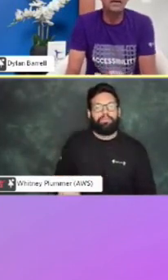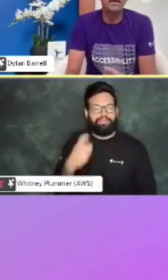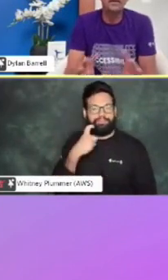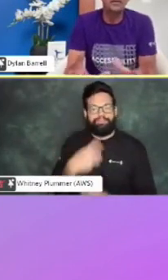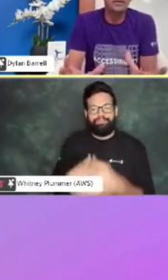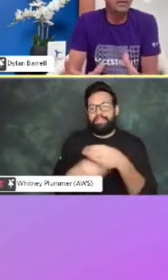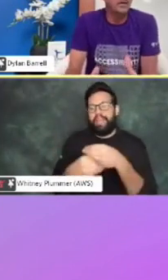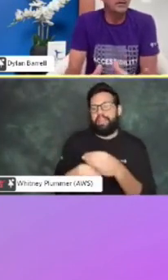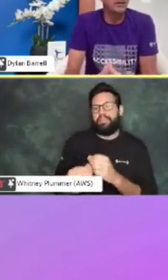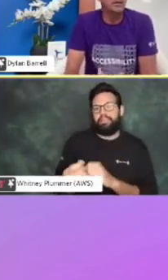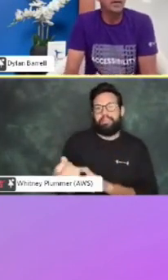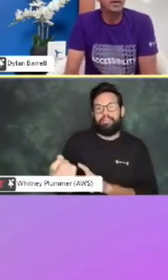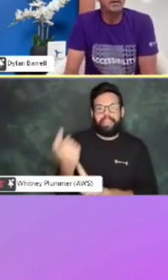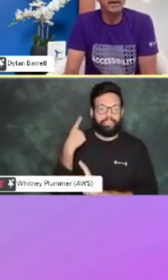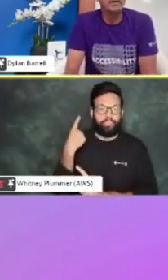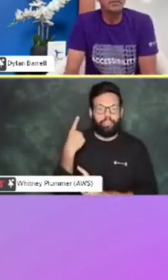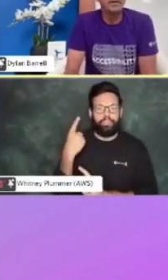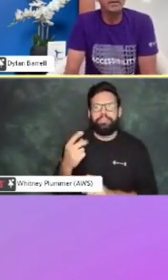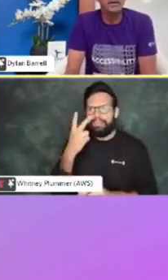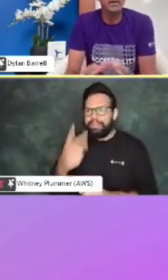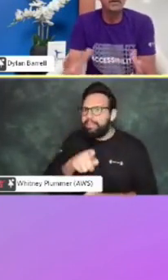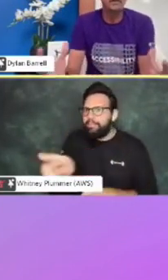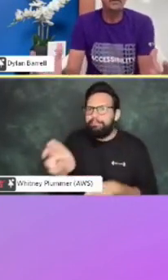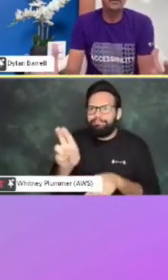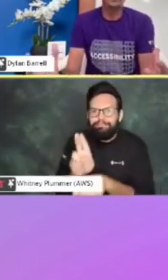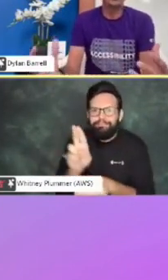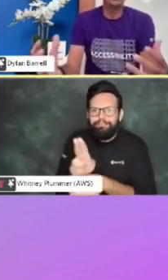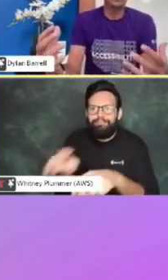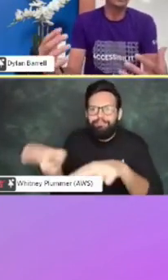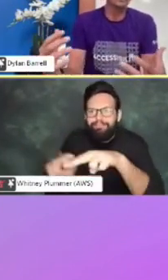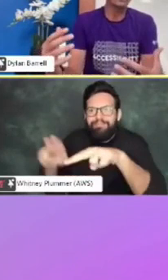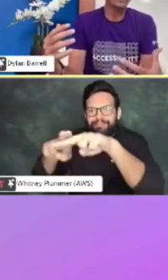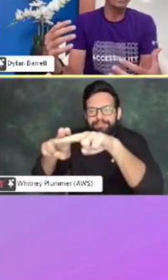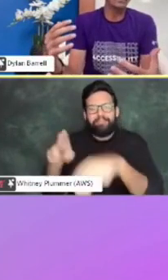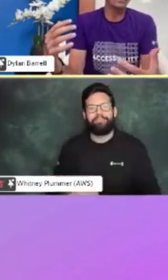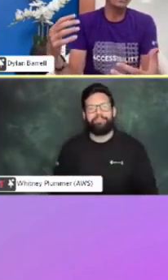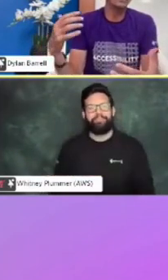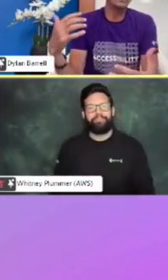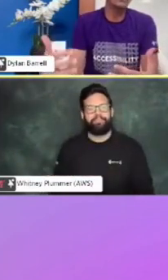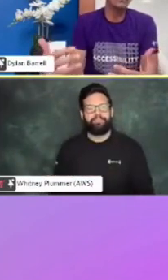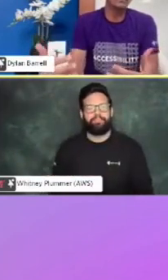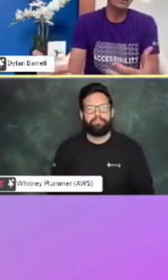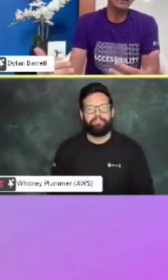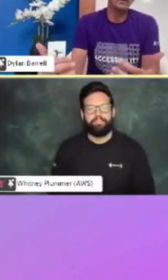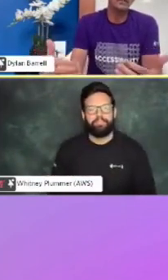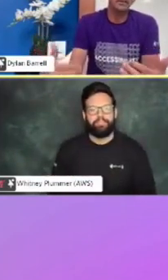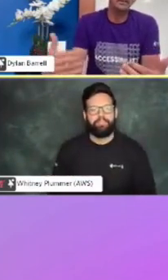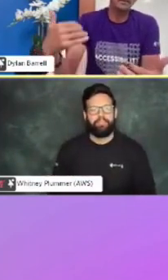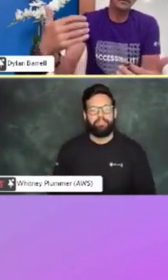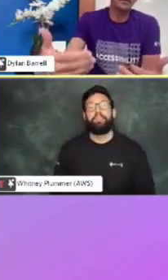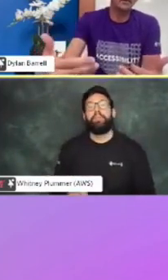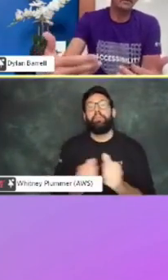It's always been possible with axe Monitor to do scripting to be able to, for example,